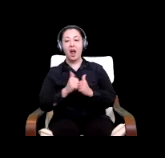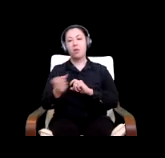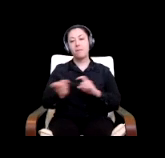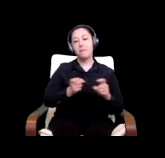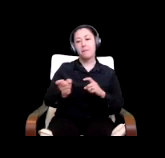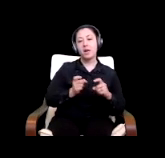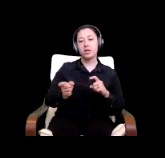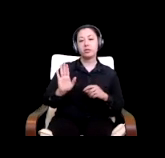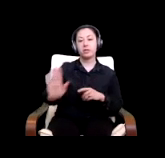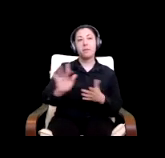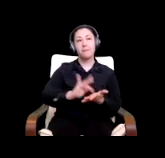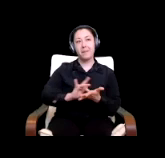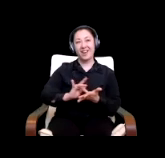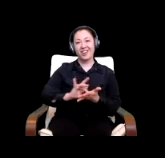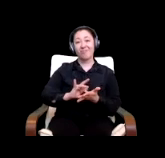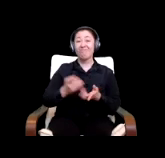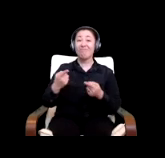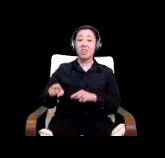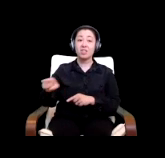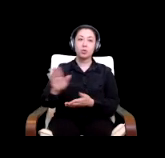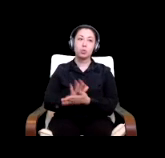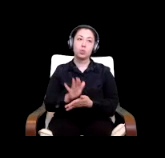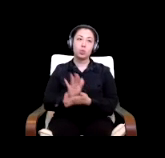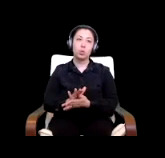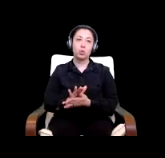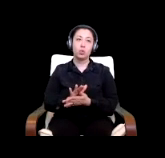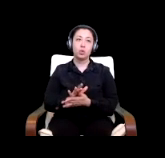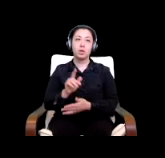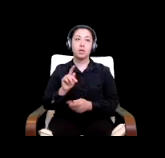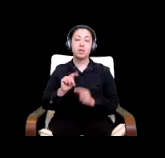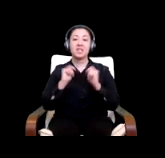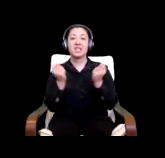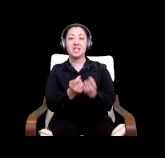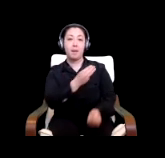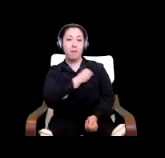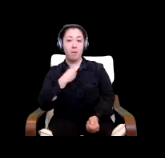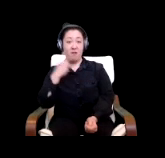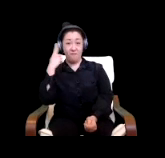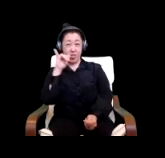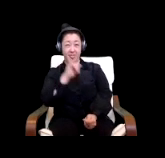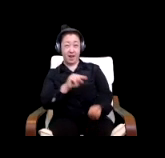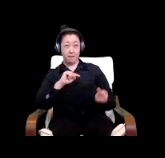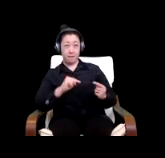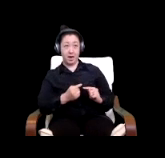managed at schools. So team members for this would include a nurse, school psychologist